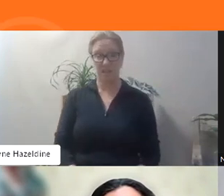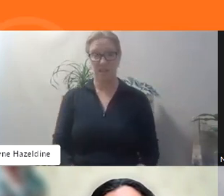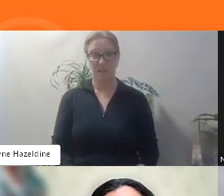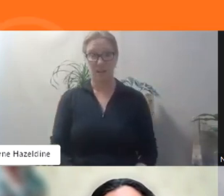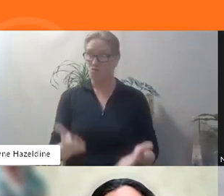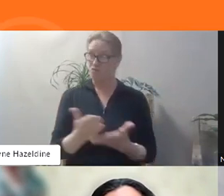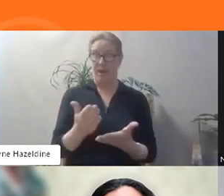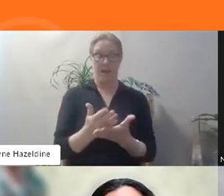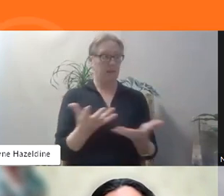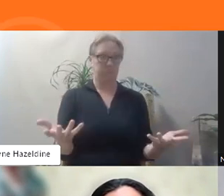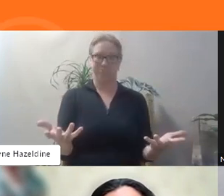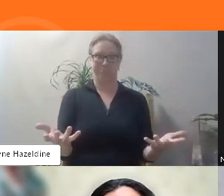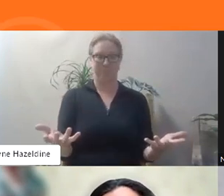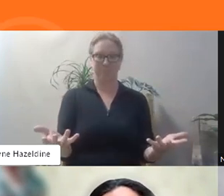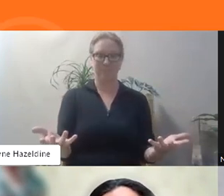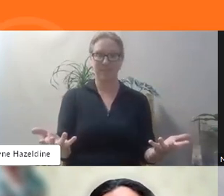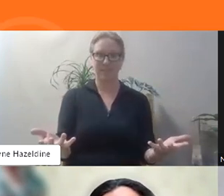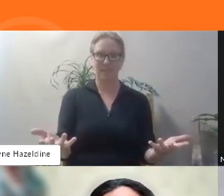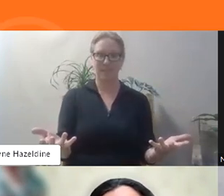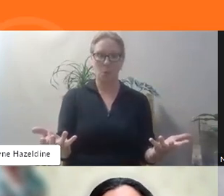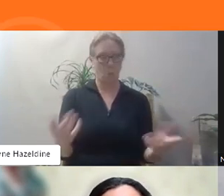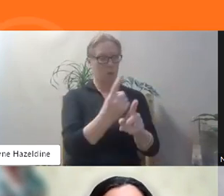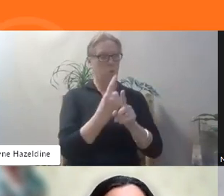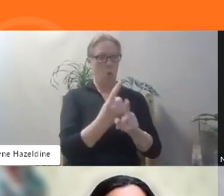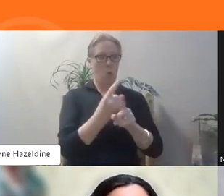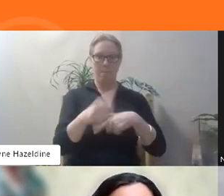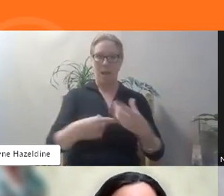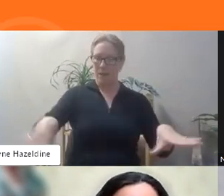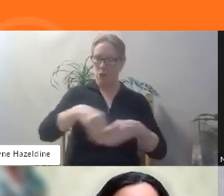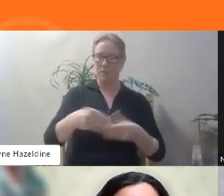while we talk about having an inclusive education system, it's not the